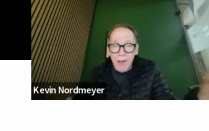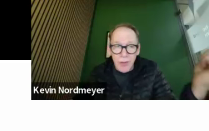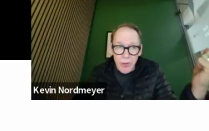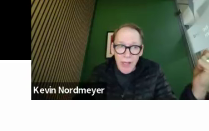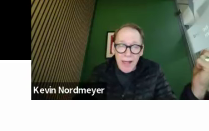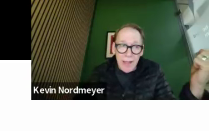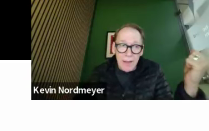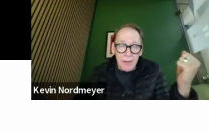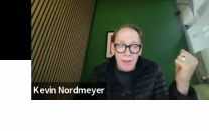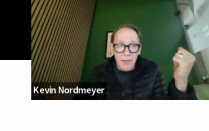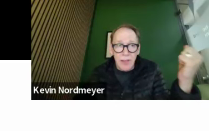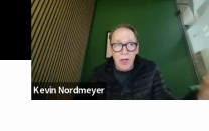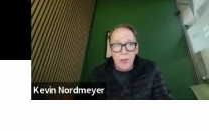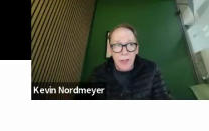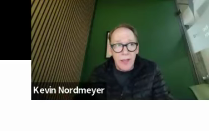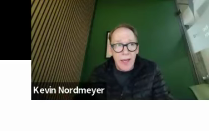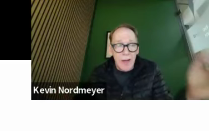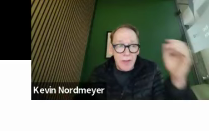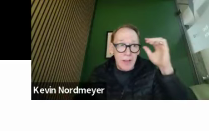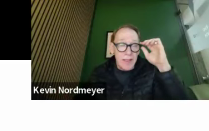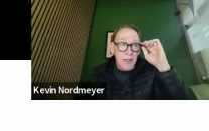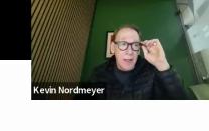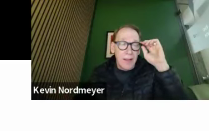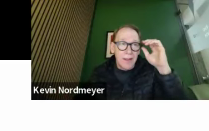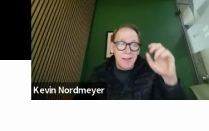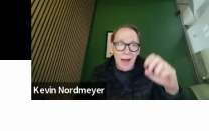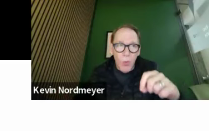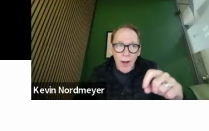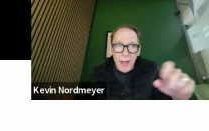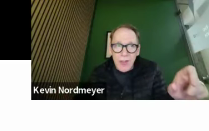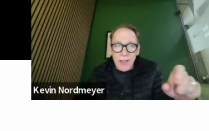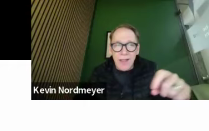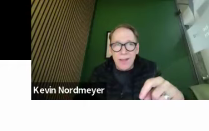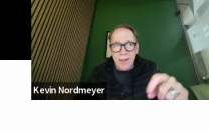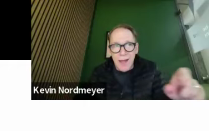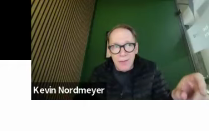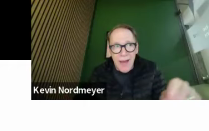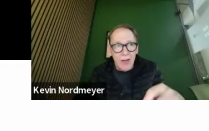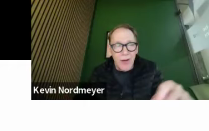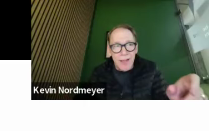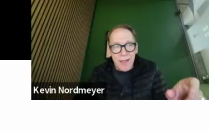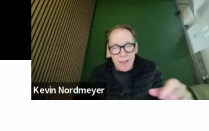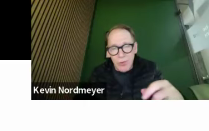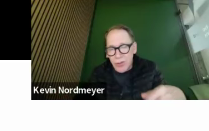My mother, who's 90 lives alone in a house that's got one entrance that's kind of great accessible,